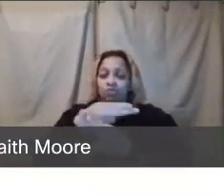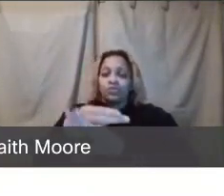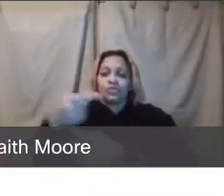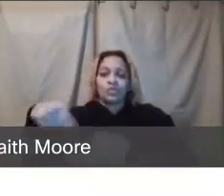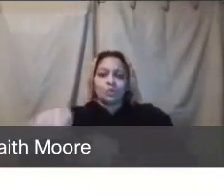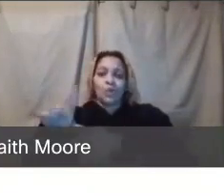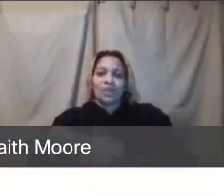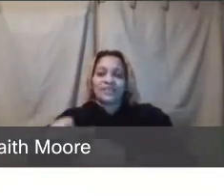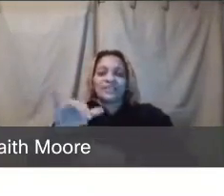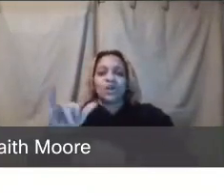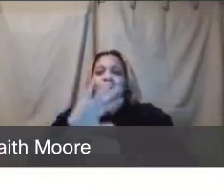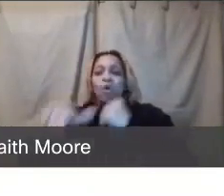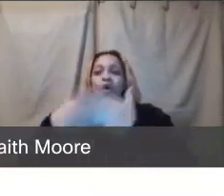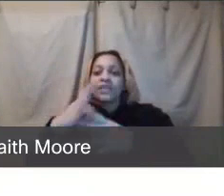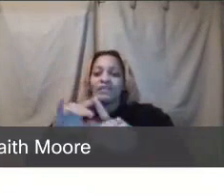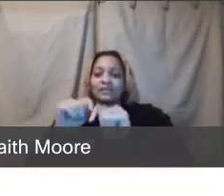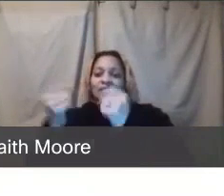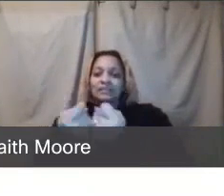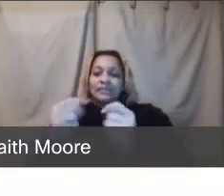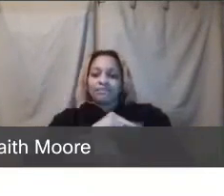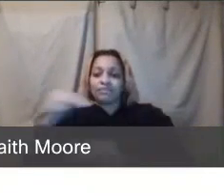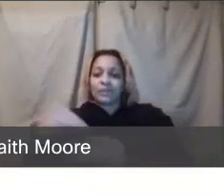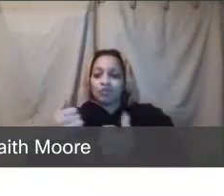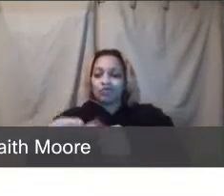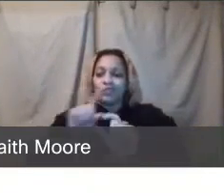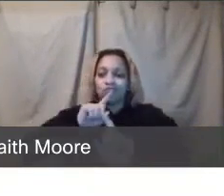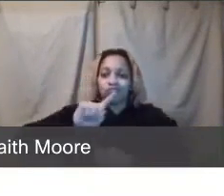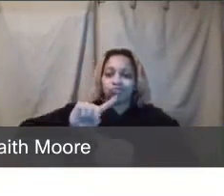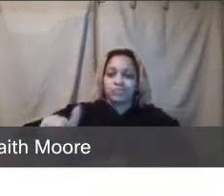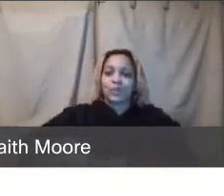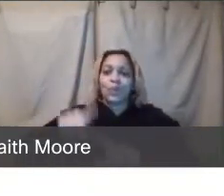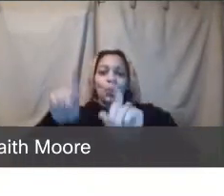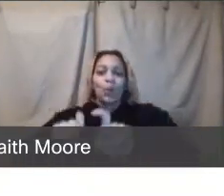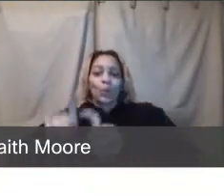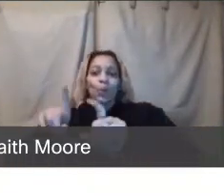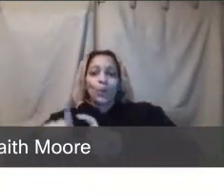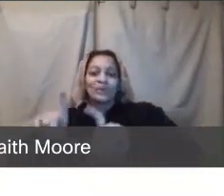We all of our team members have been trying to respond to those questions with answers. We also.